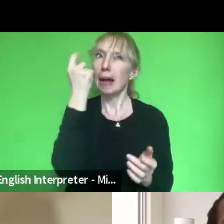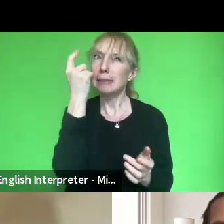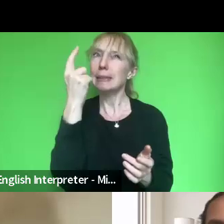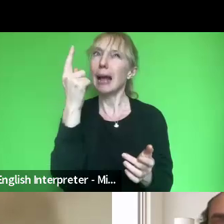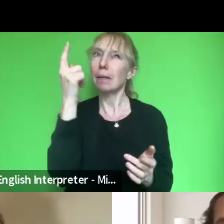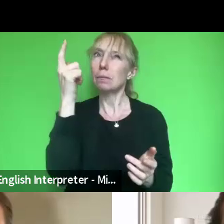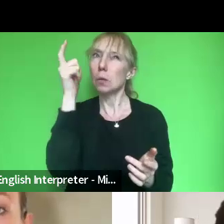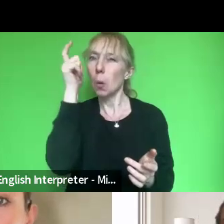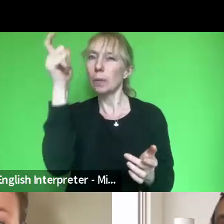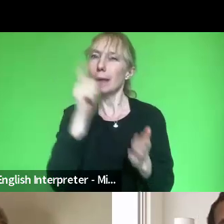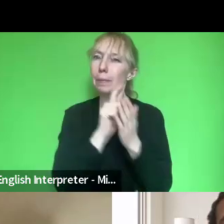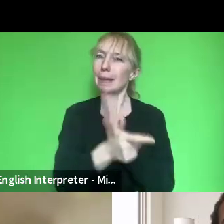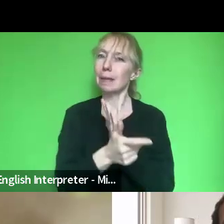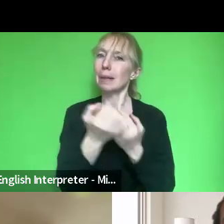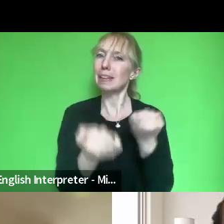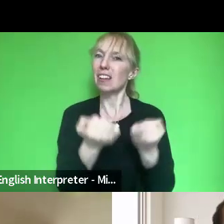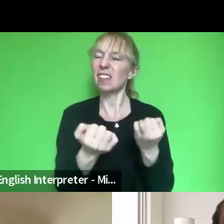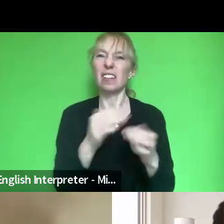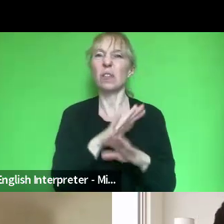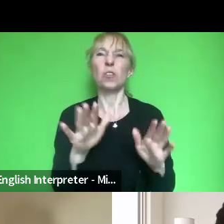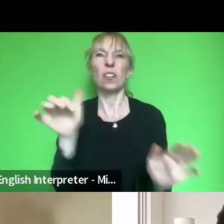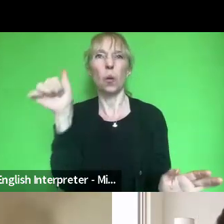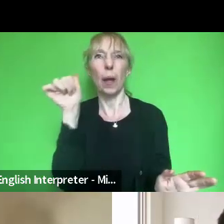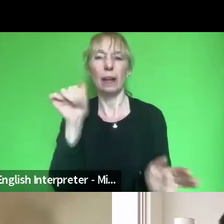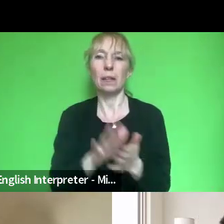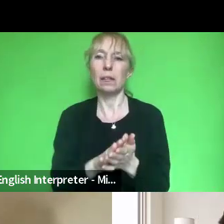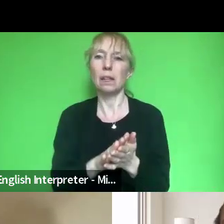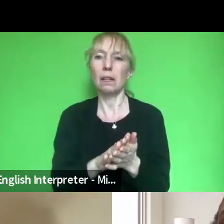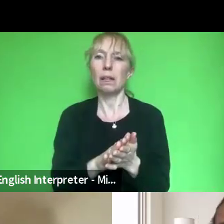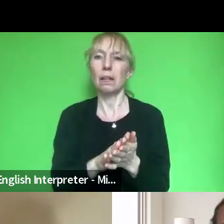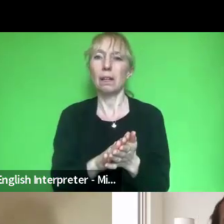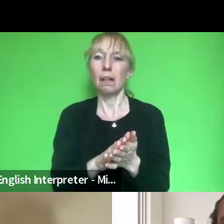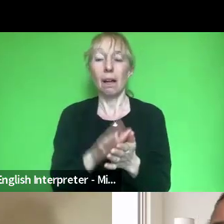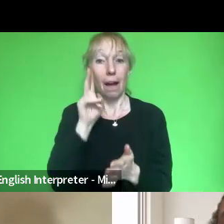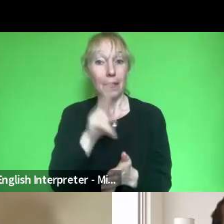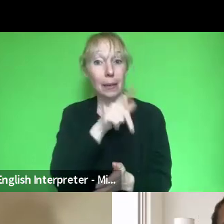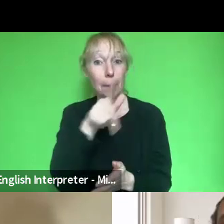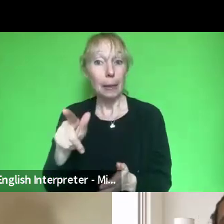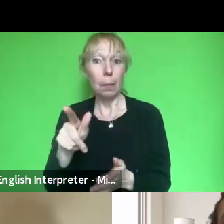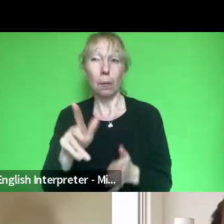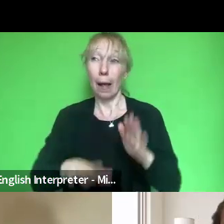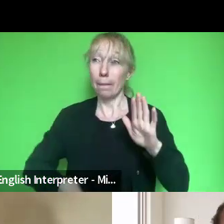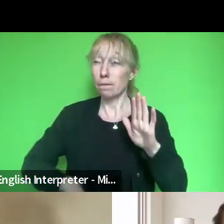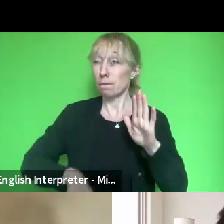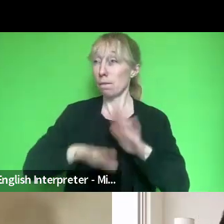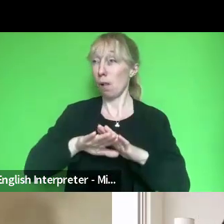and that they're not just staying at awareness level." I've seen people who have very busy, booked-up careers doing very